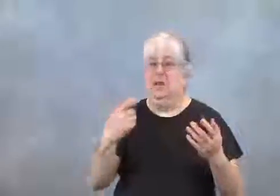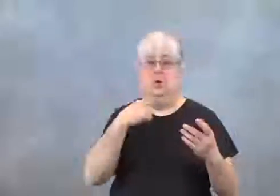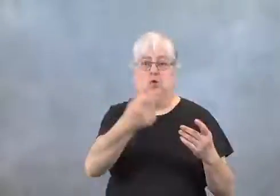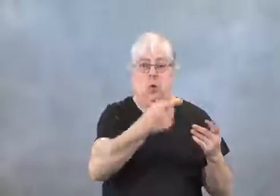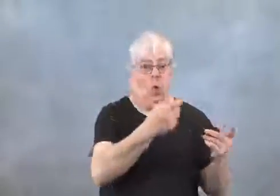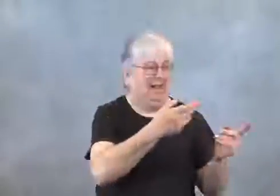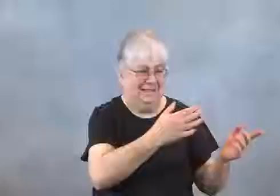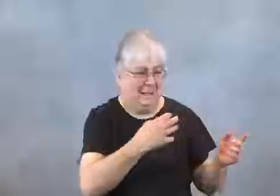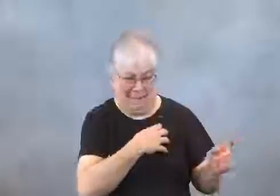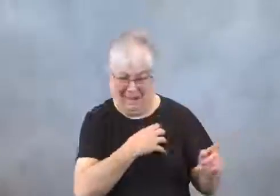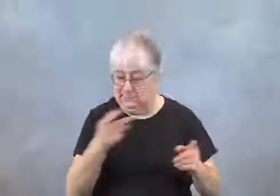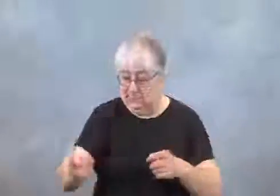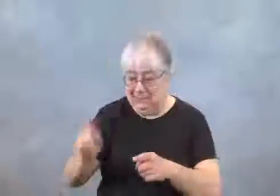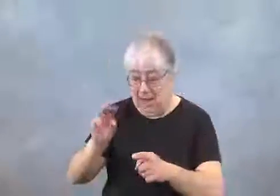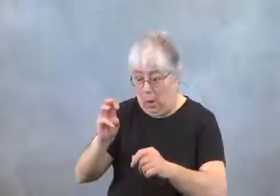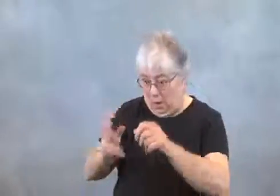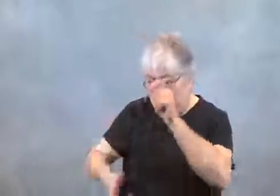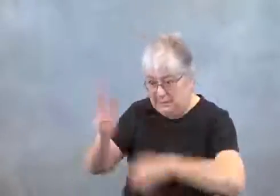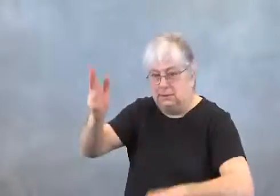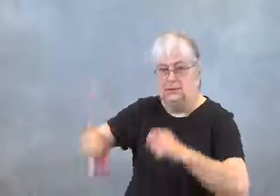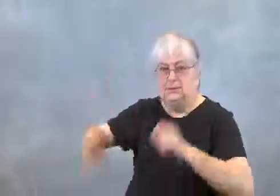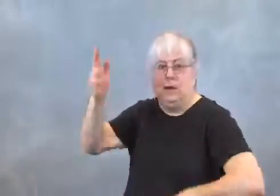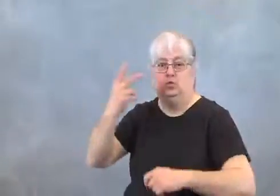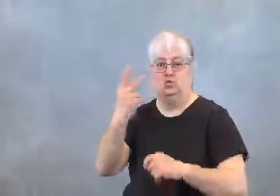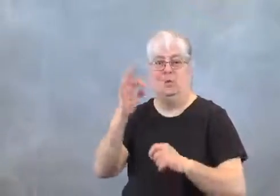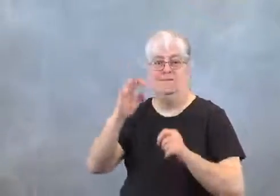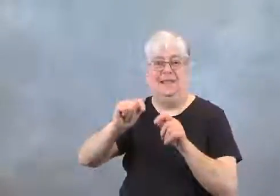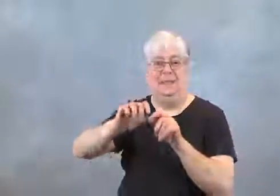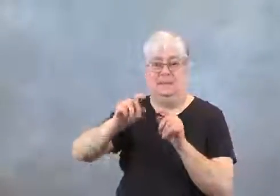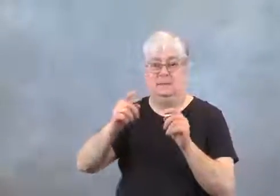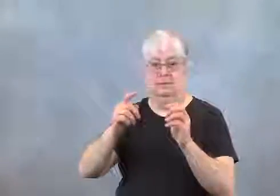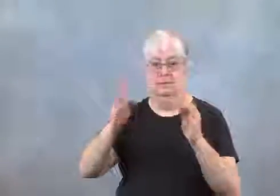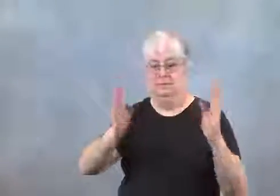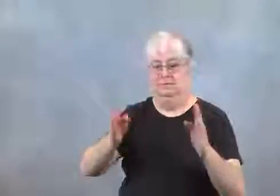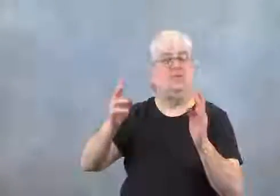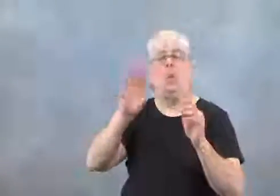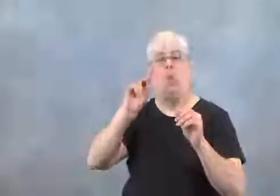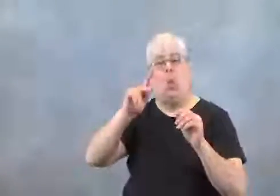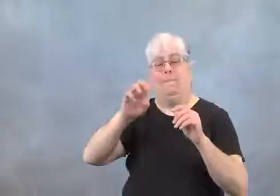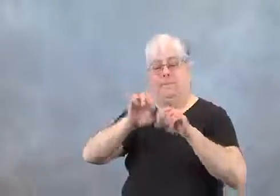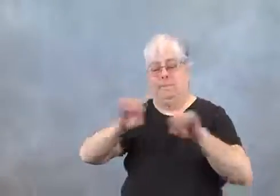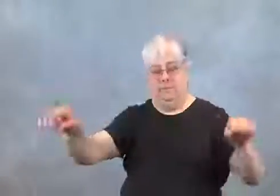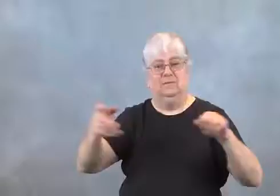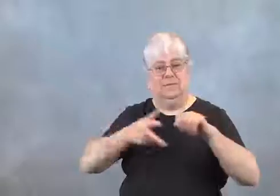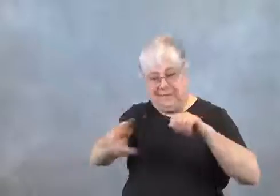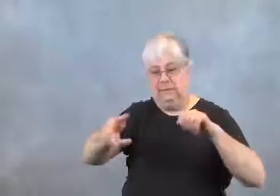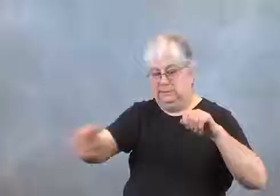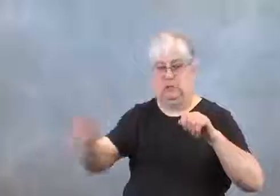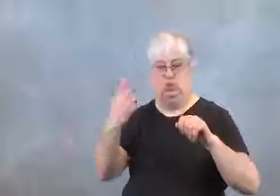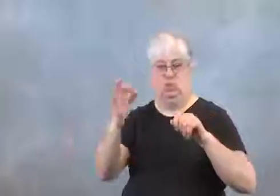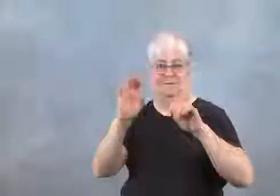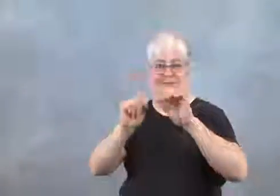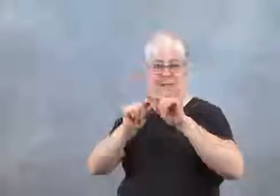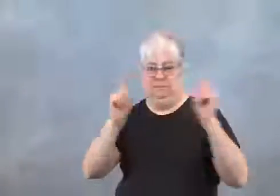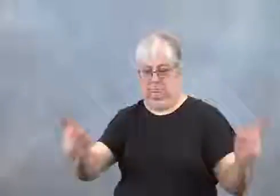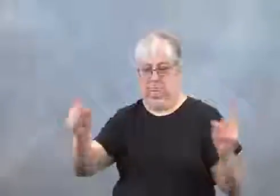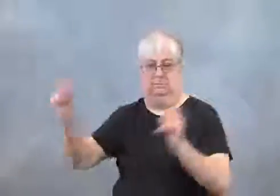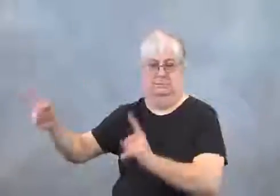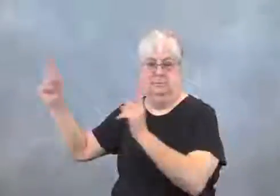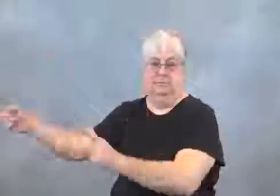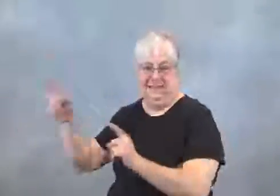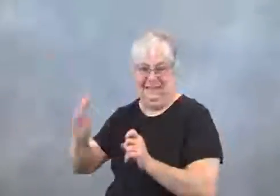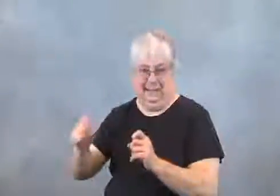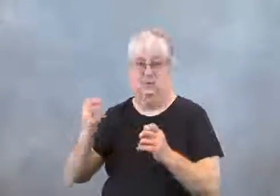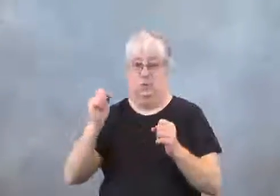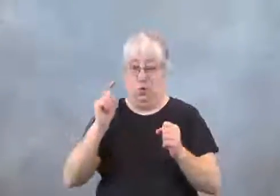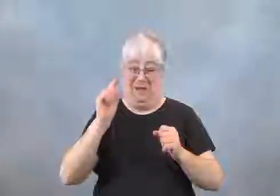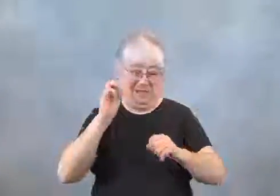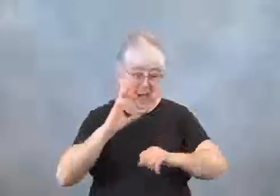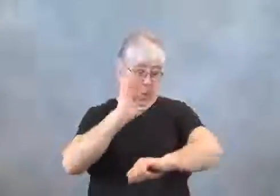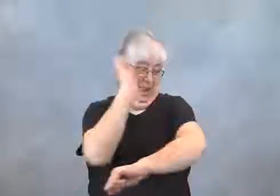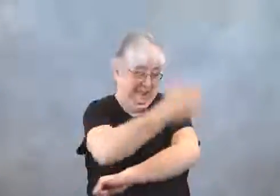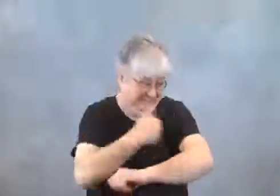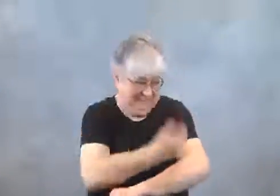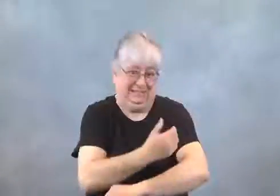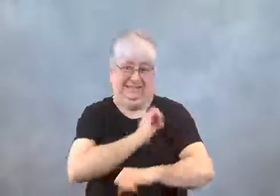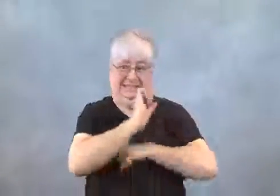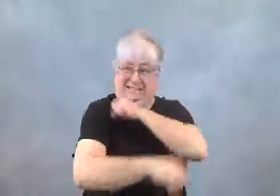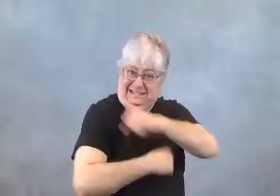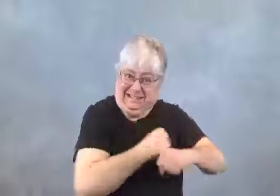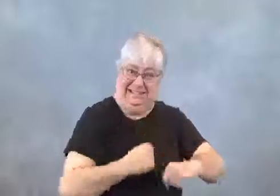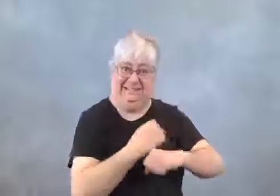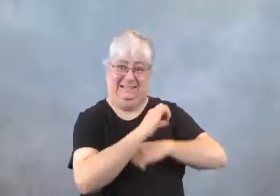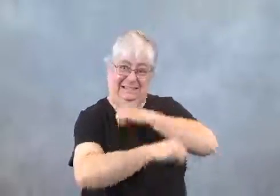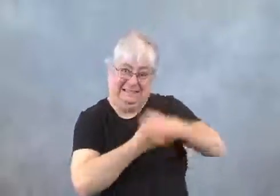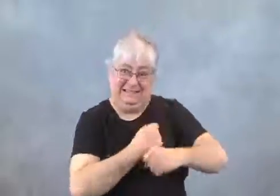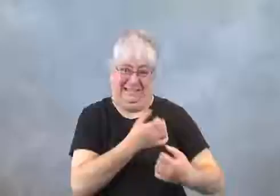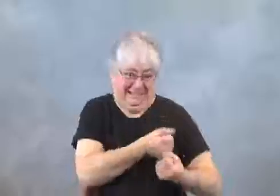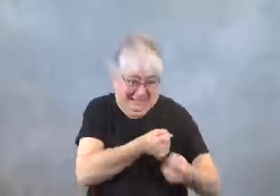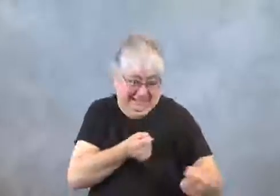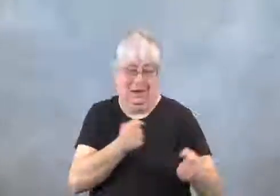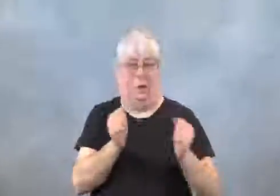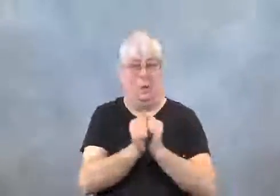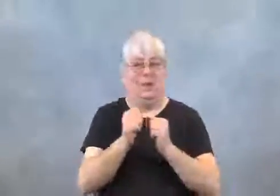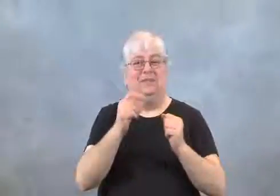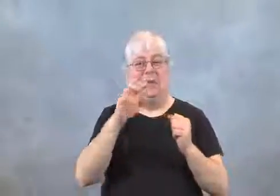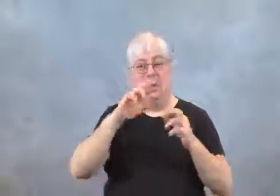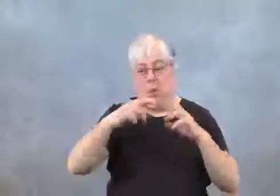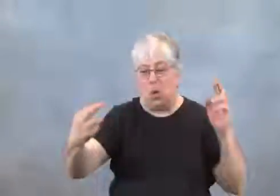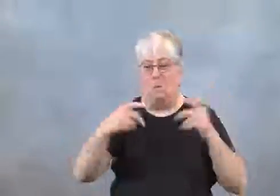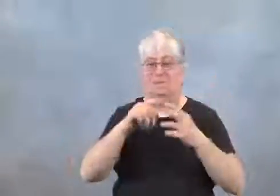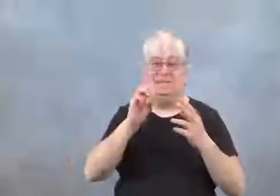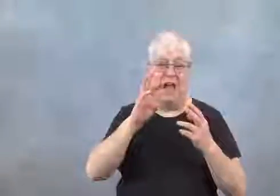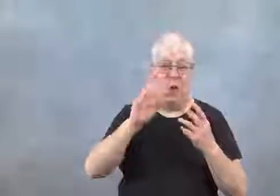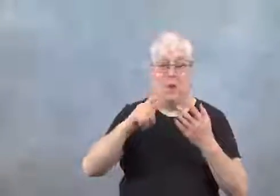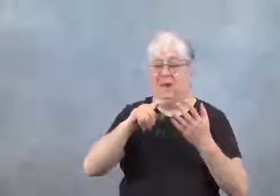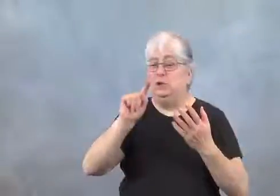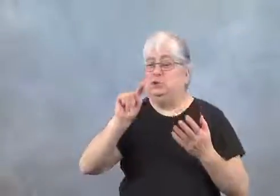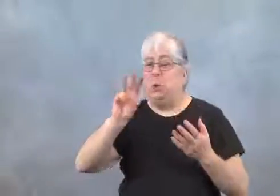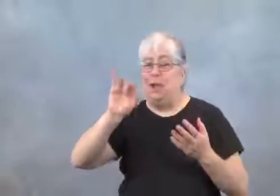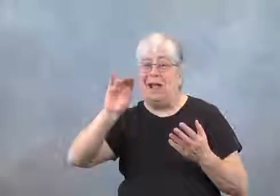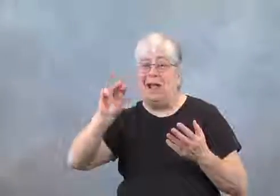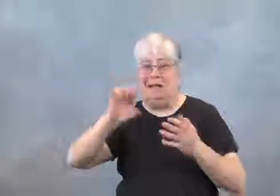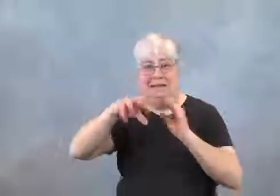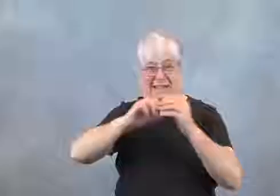He told the police to cut the rope into 2 foot lengths.